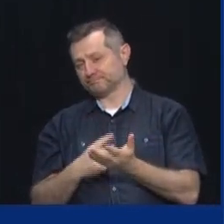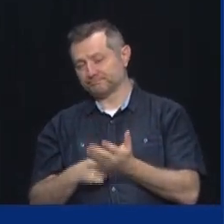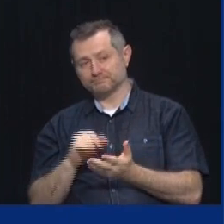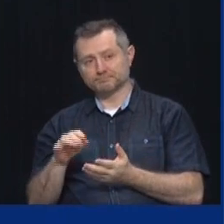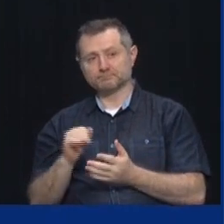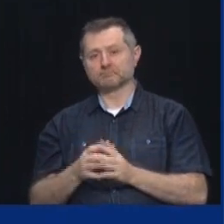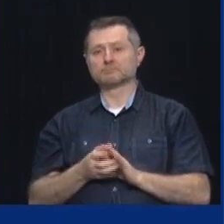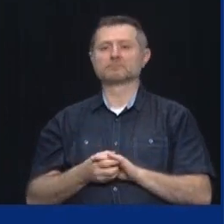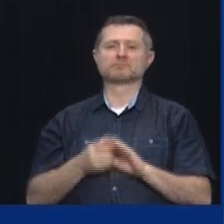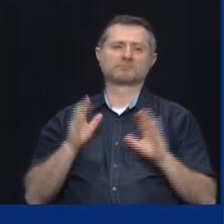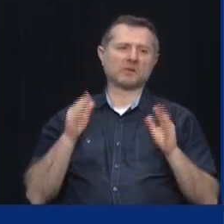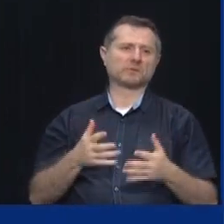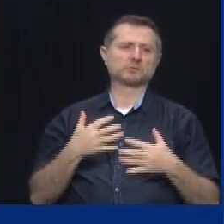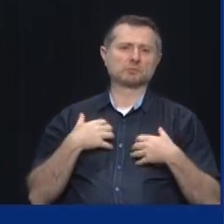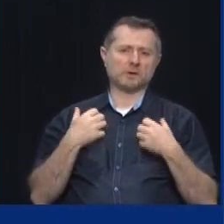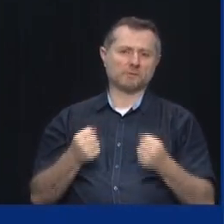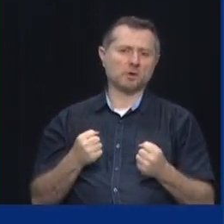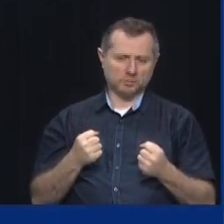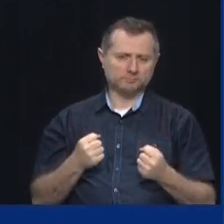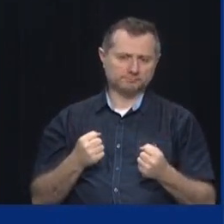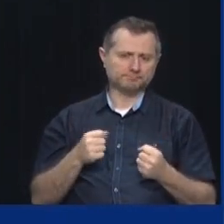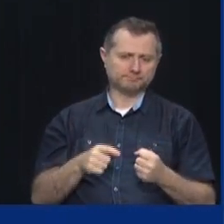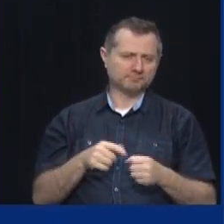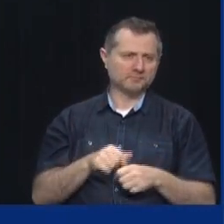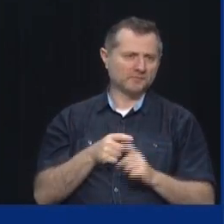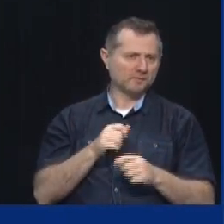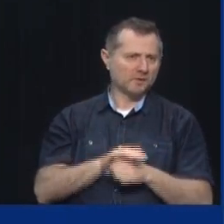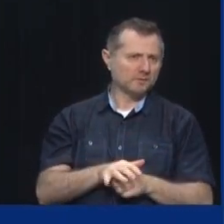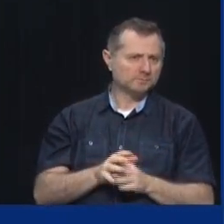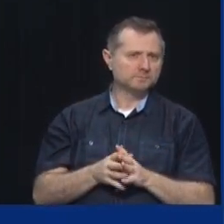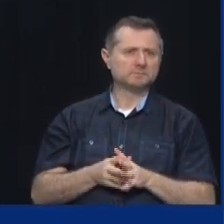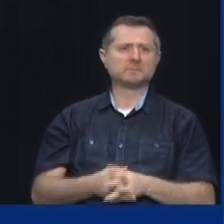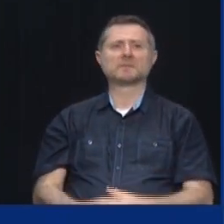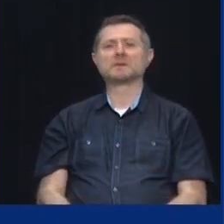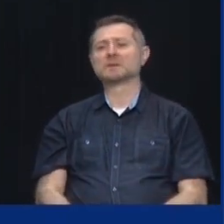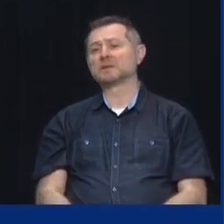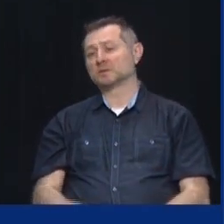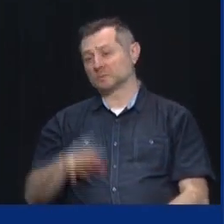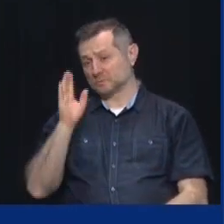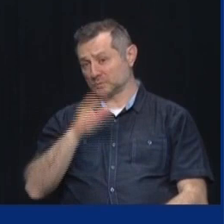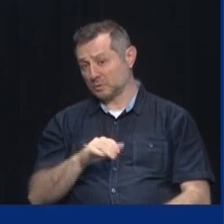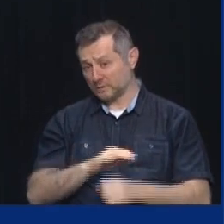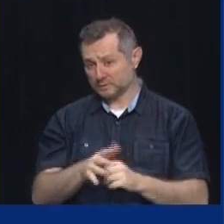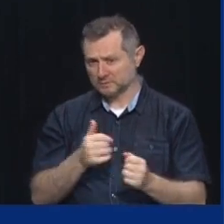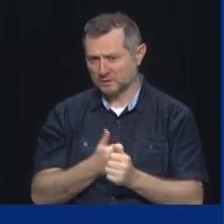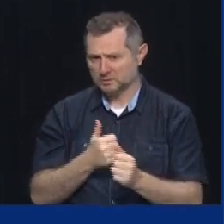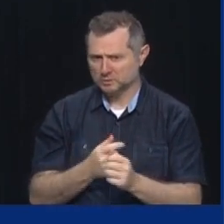THAT'S ANOTHER GOOD REASON TO GET IT DONE.